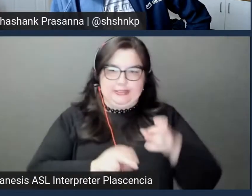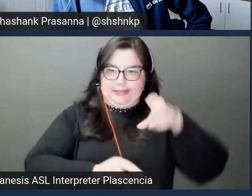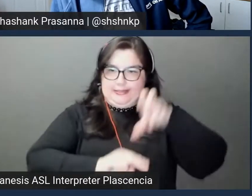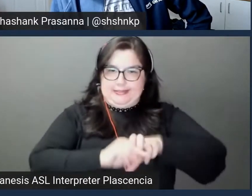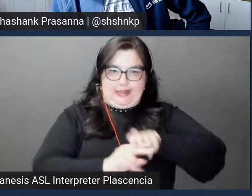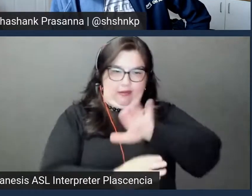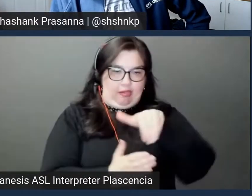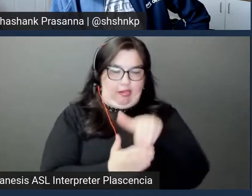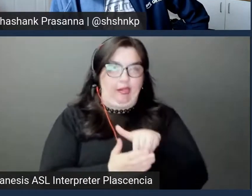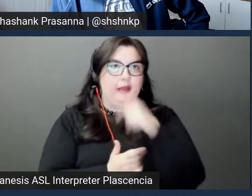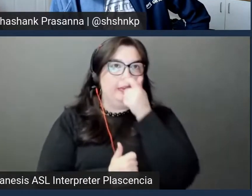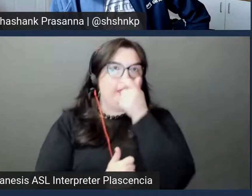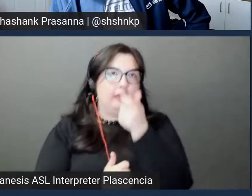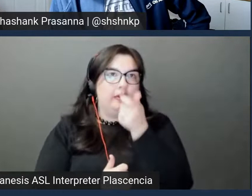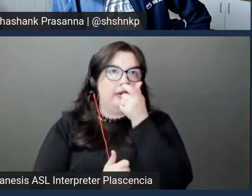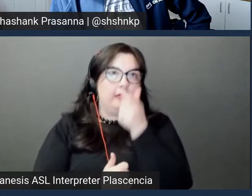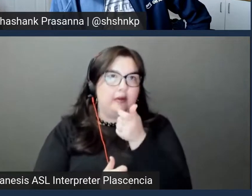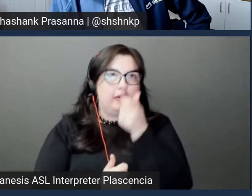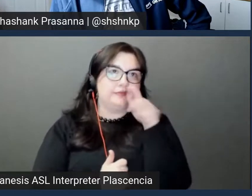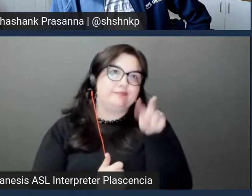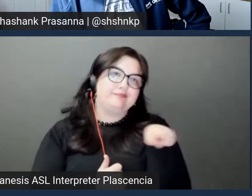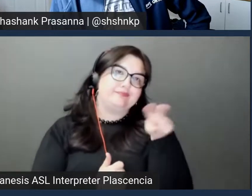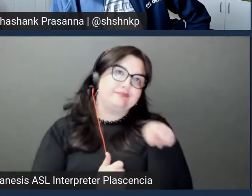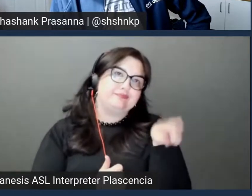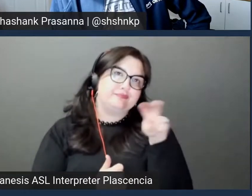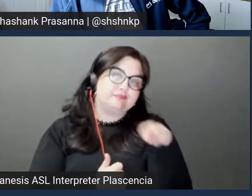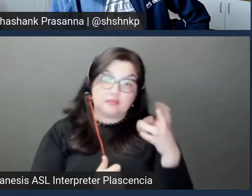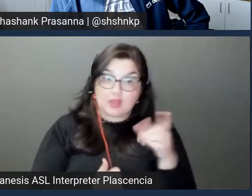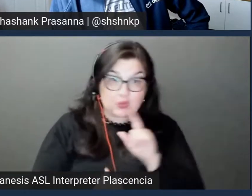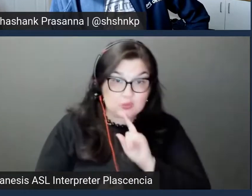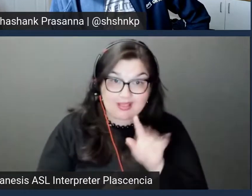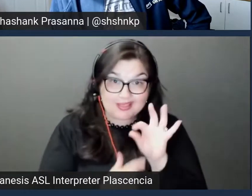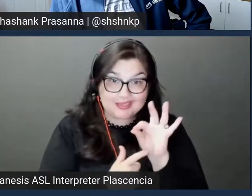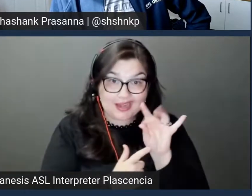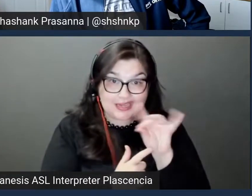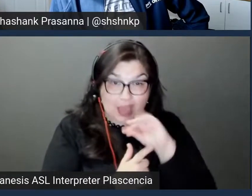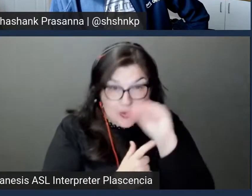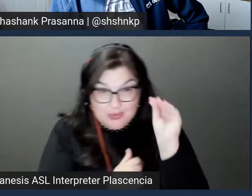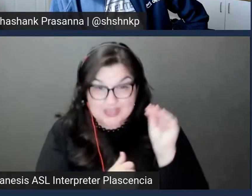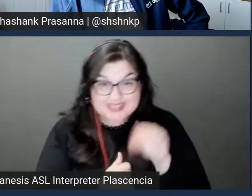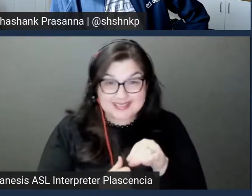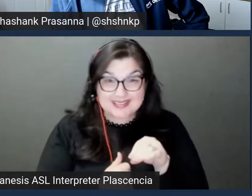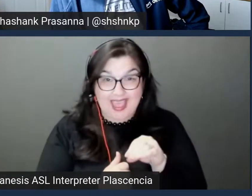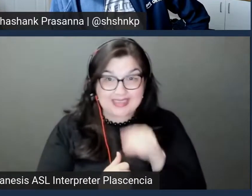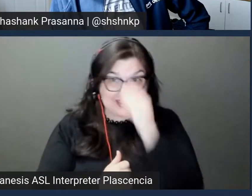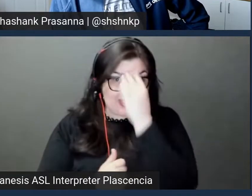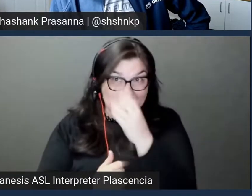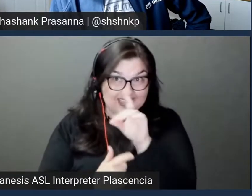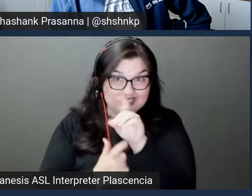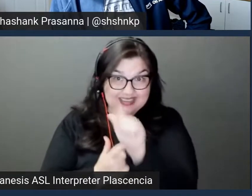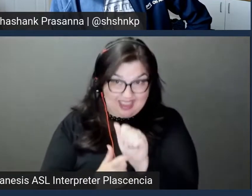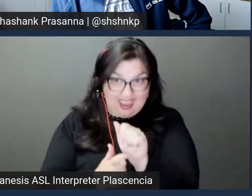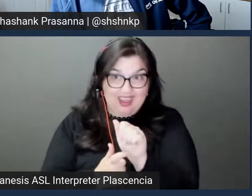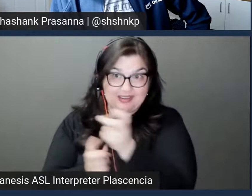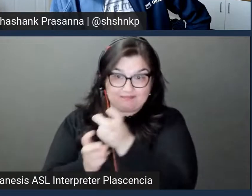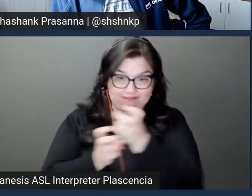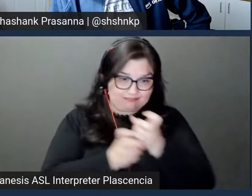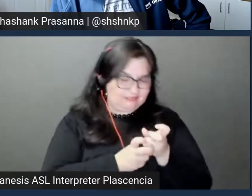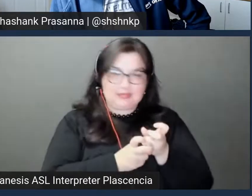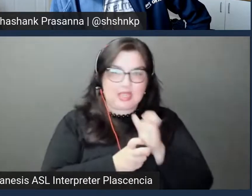the video feeds or whatever. But like I said earlier, 98% of the data that comes from these cameras is not getting analyzed and it's literally getting wasted.